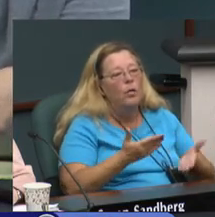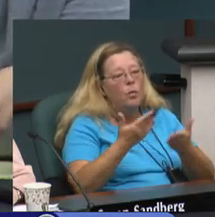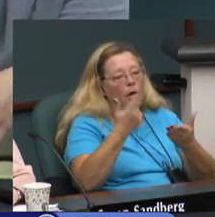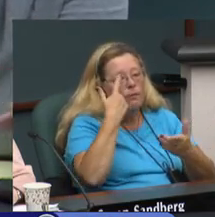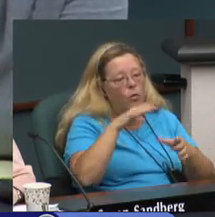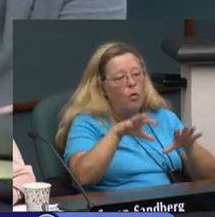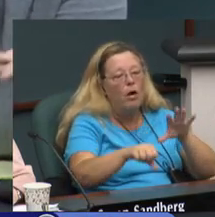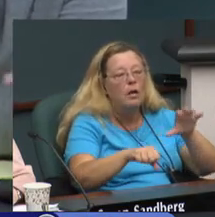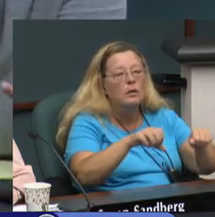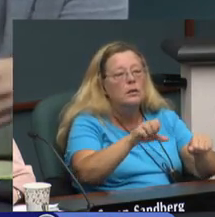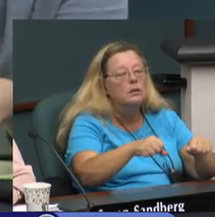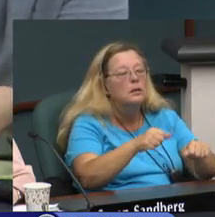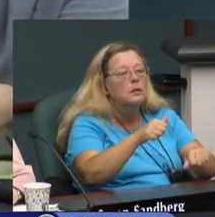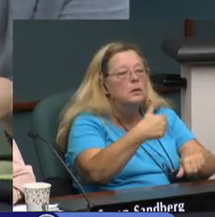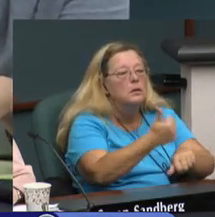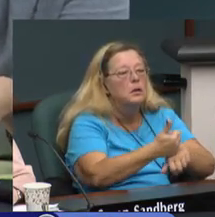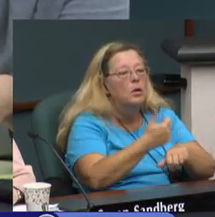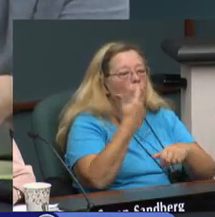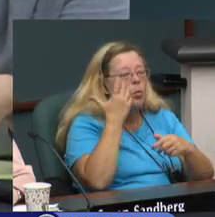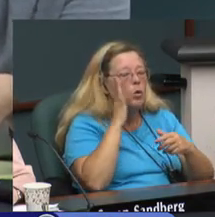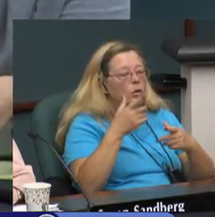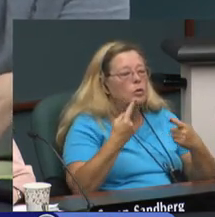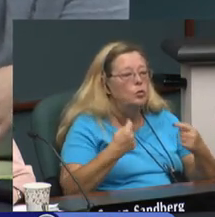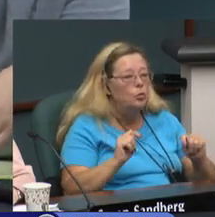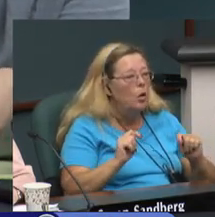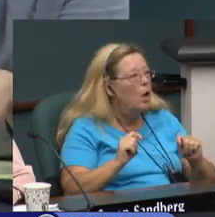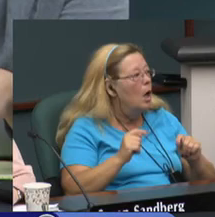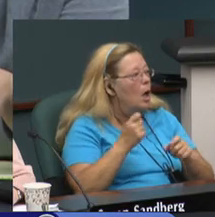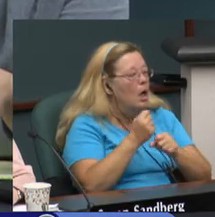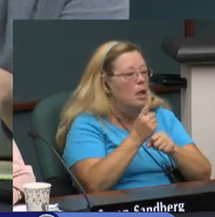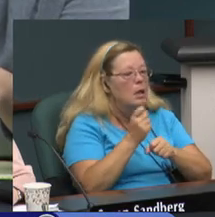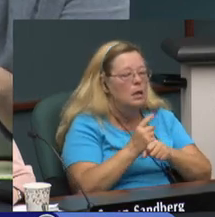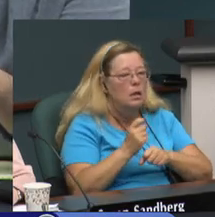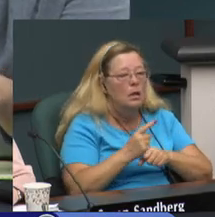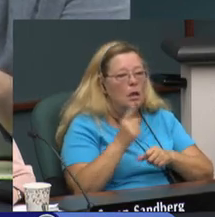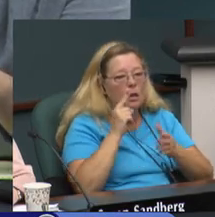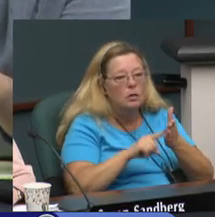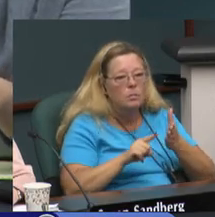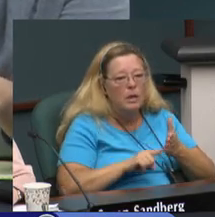a regular I would say we're gonna try to do a yearly basis yearly basis yeah